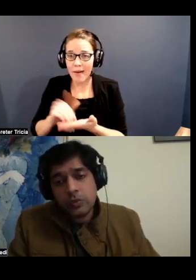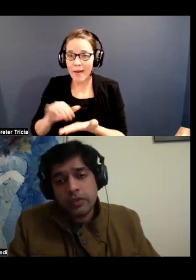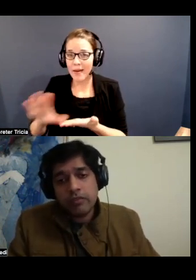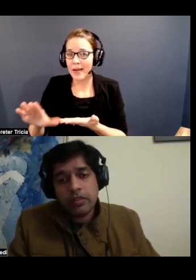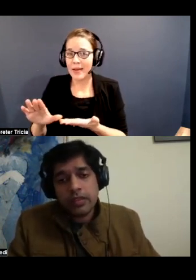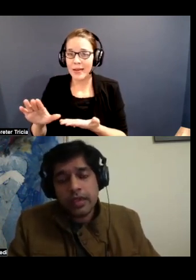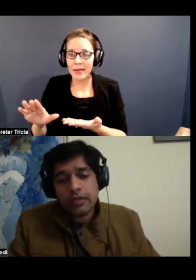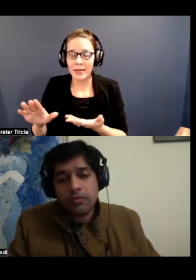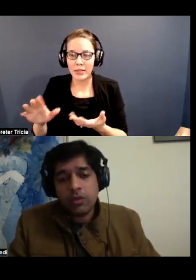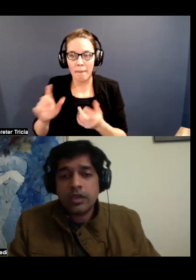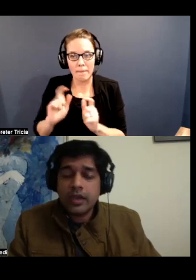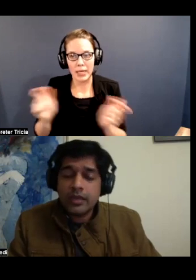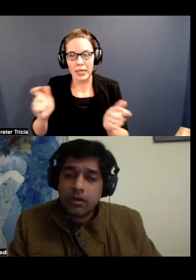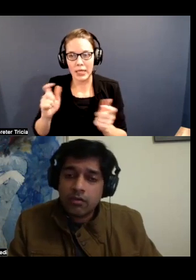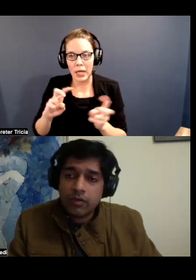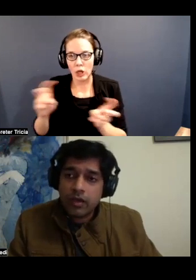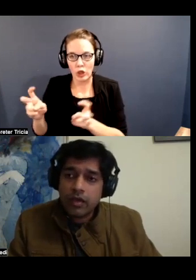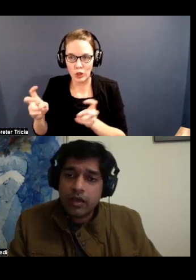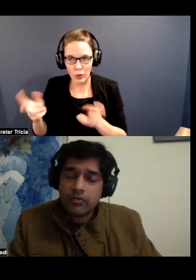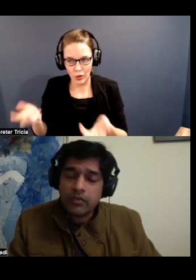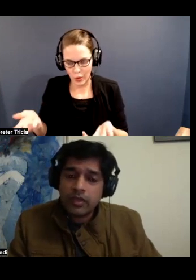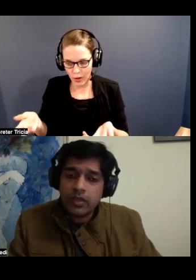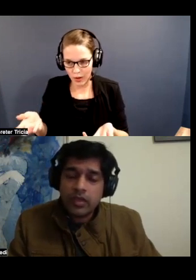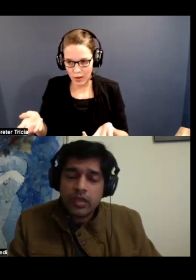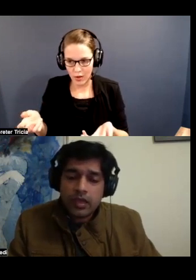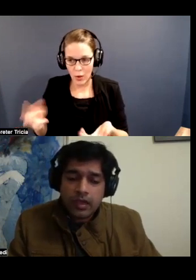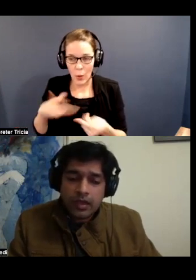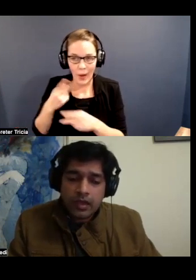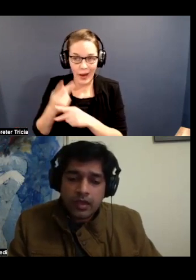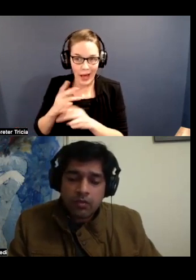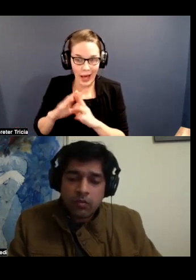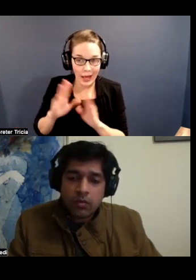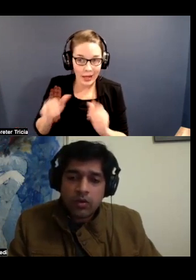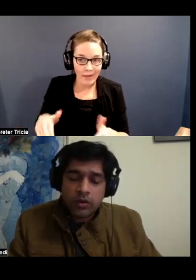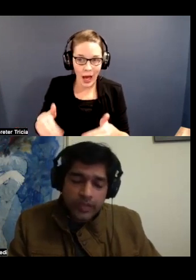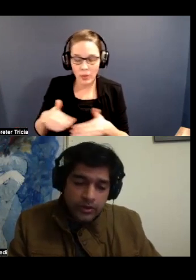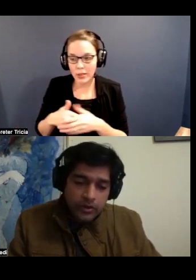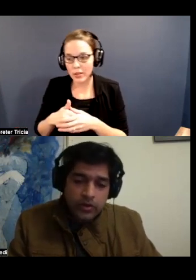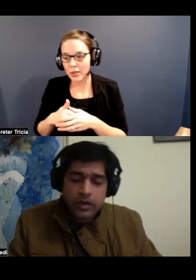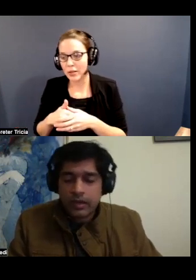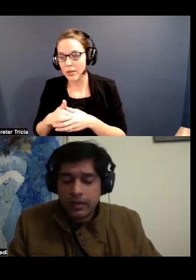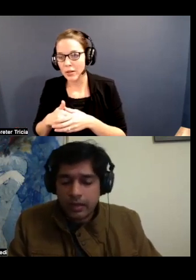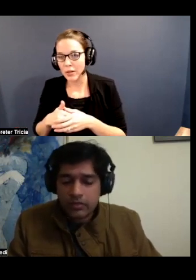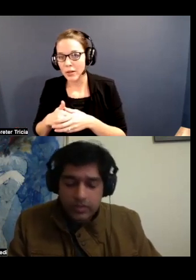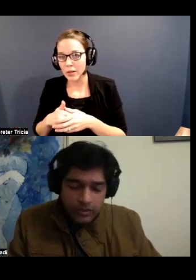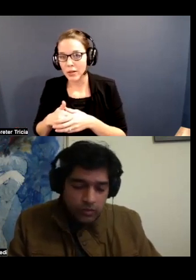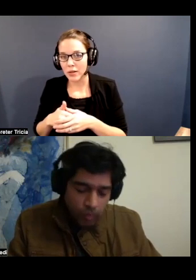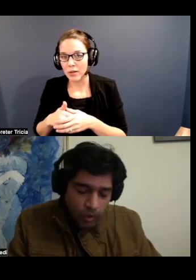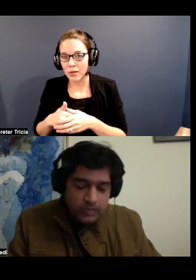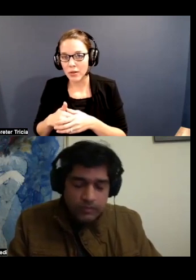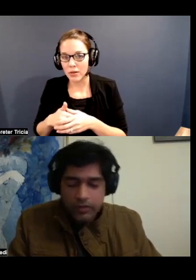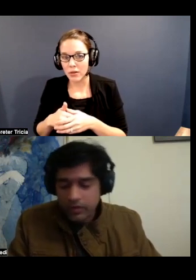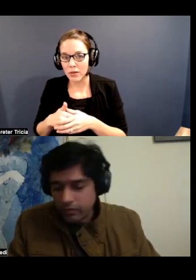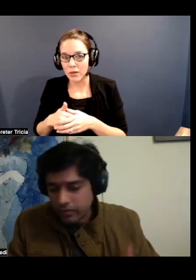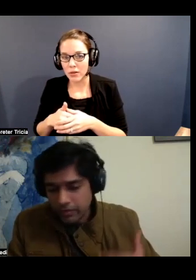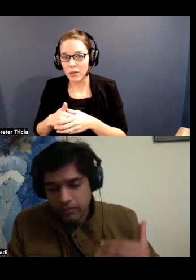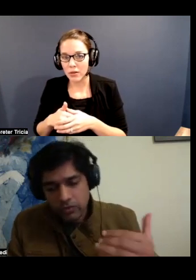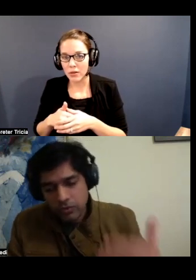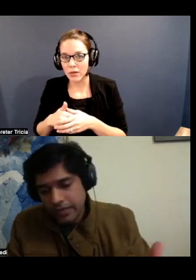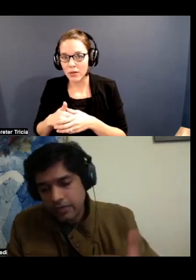given that what kind of housing tenure, Housing tenure - was, whether it was somebody who was renting,